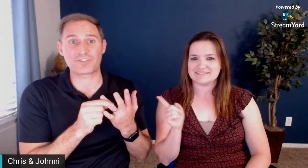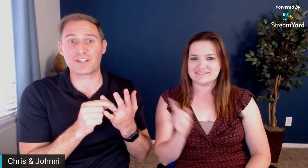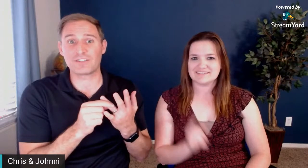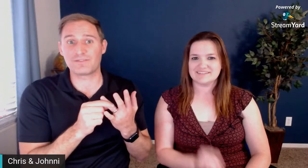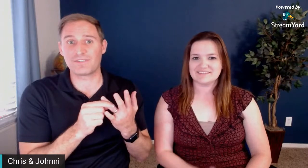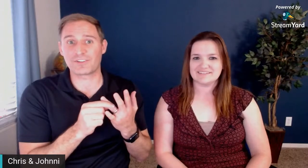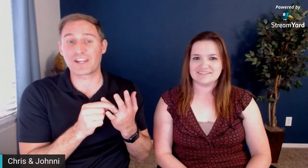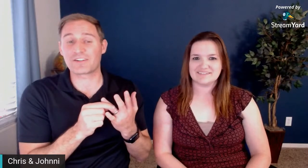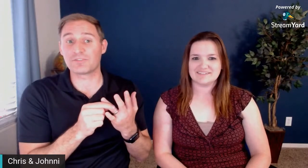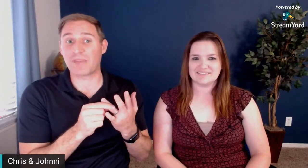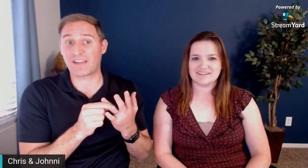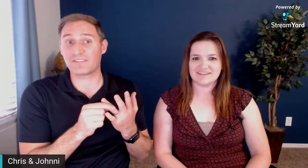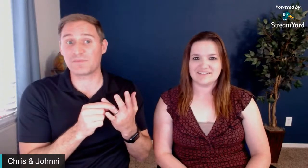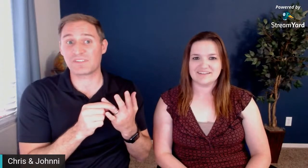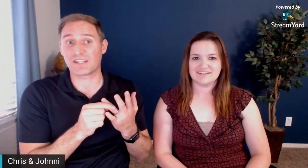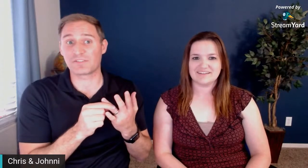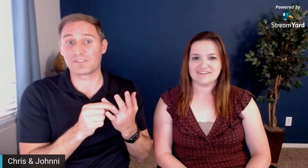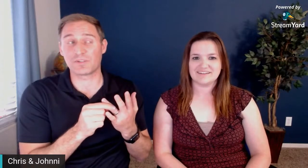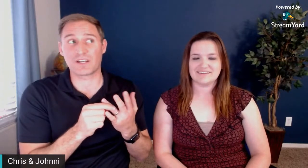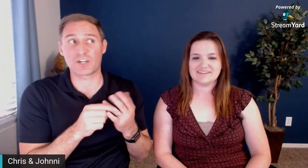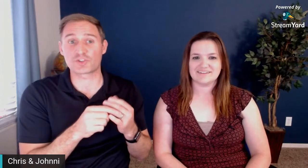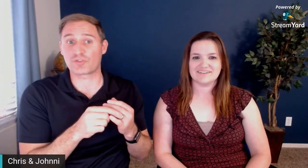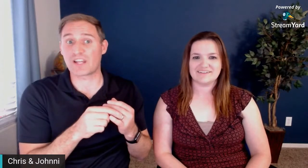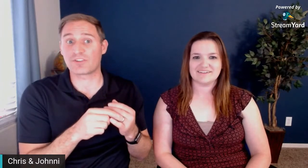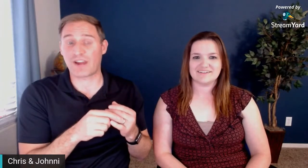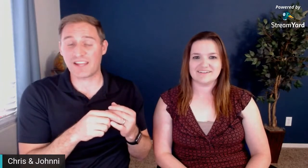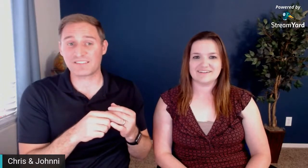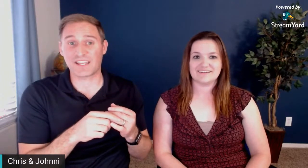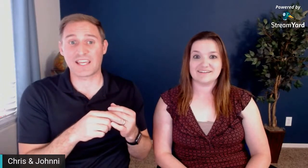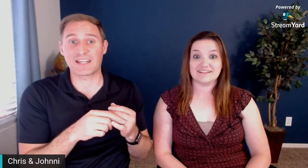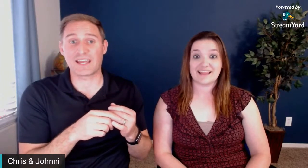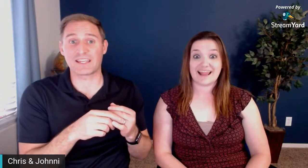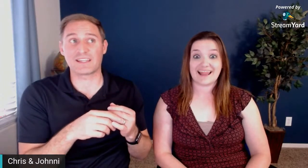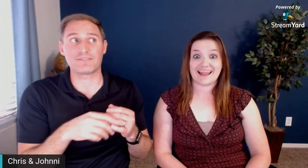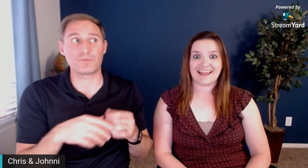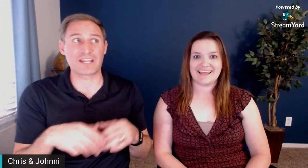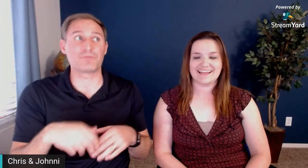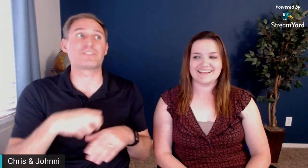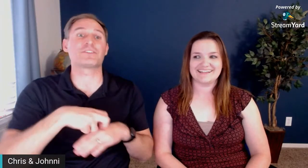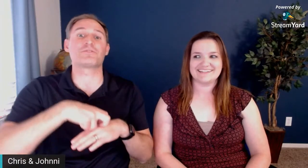trying to learn how to do backflips and i was doing it on dry grass and i when i went to go